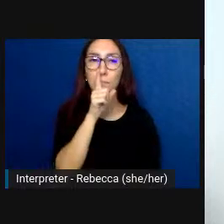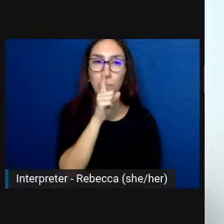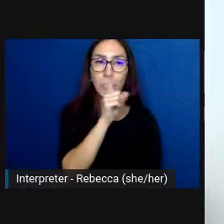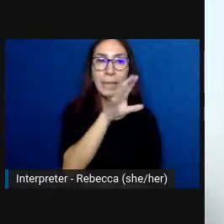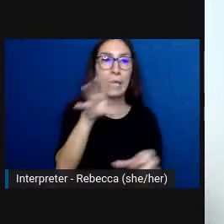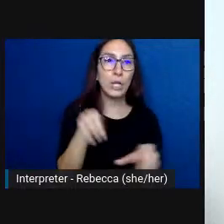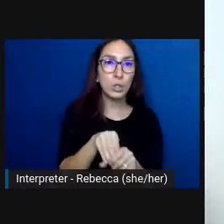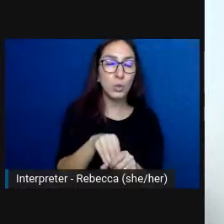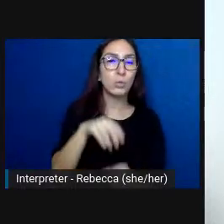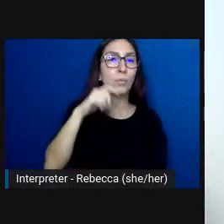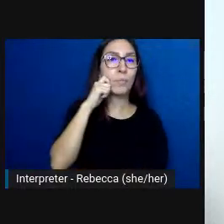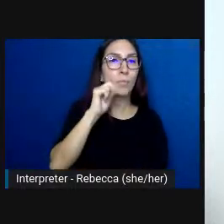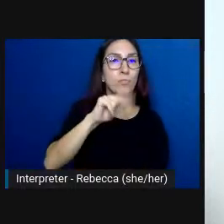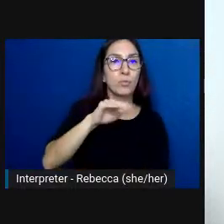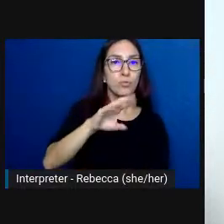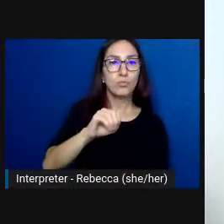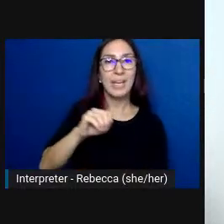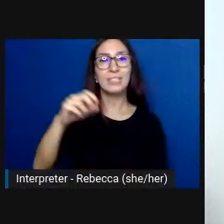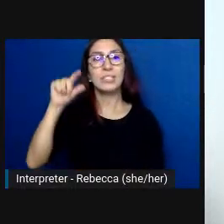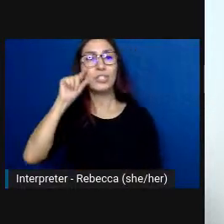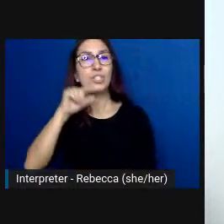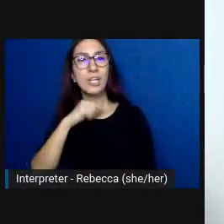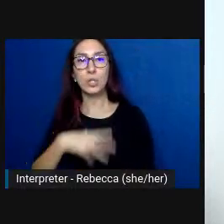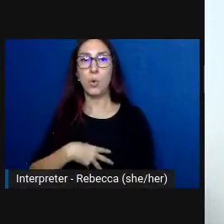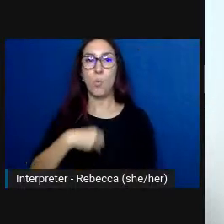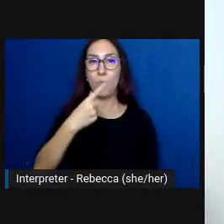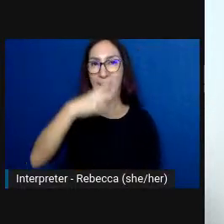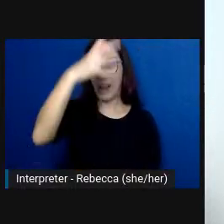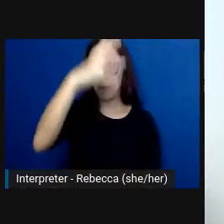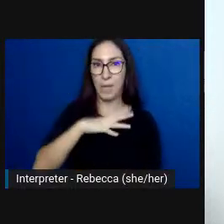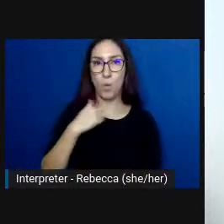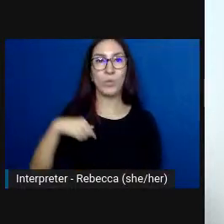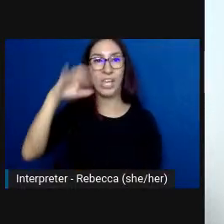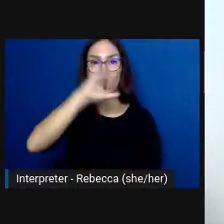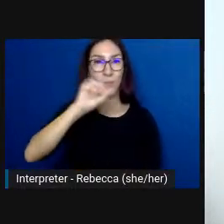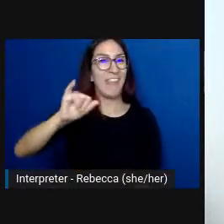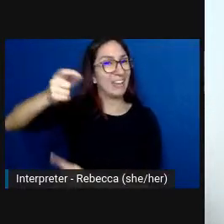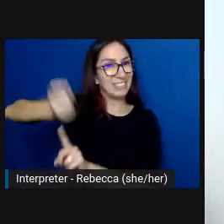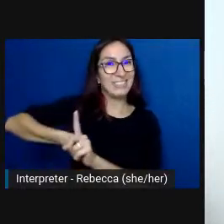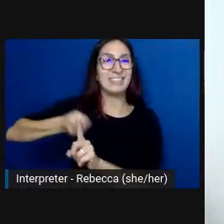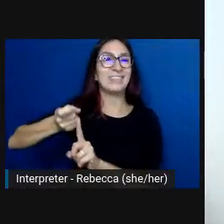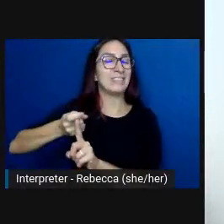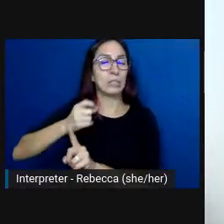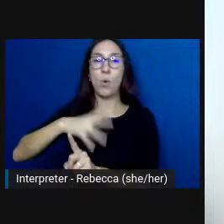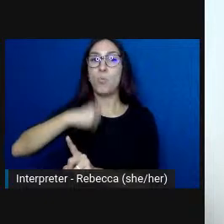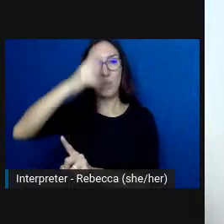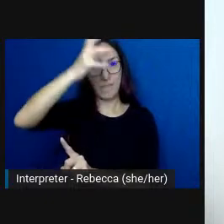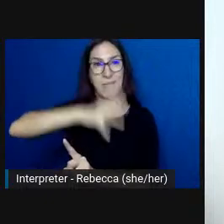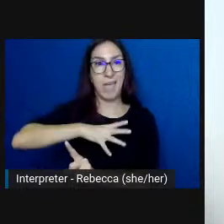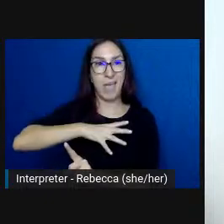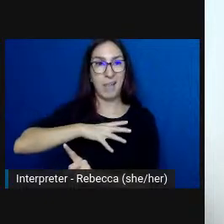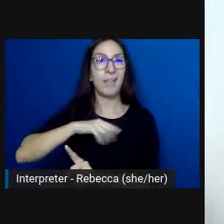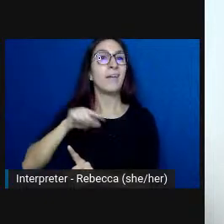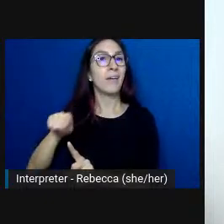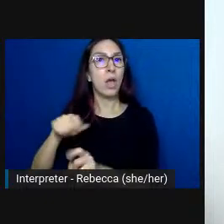and a blind person should have the same equal access to that information. When you do not describe race